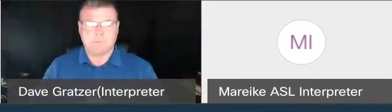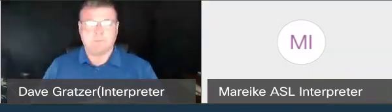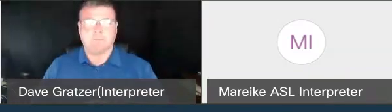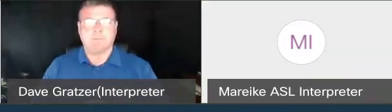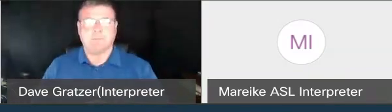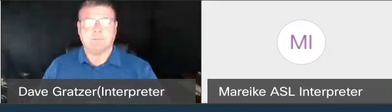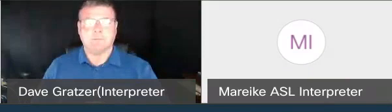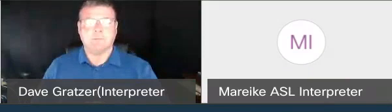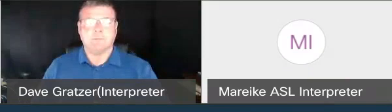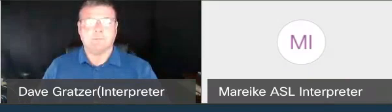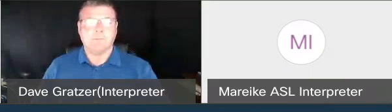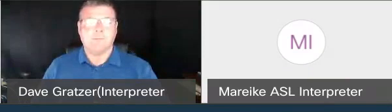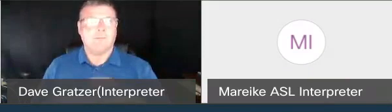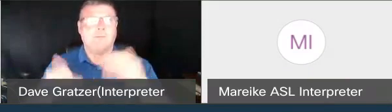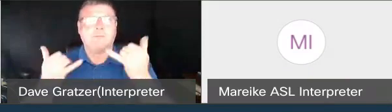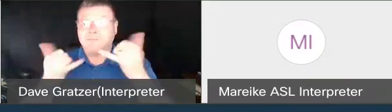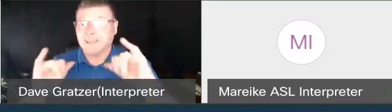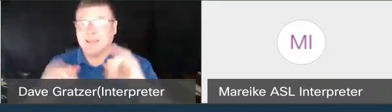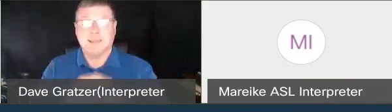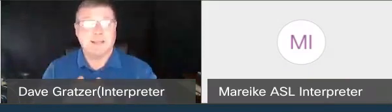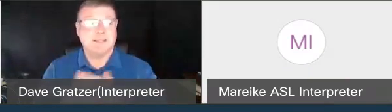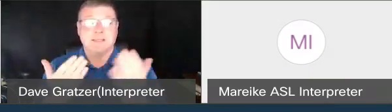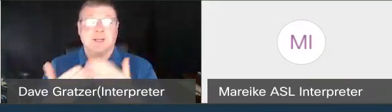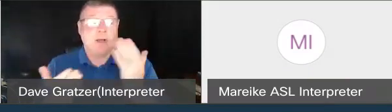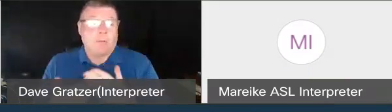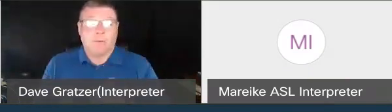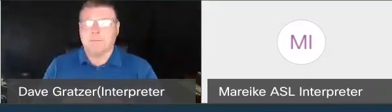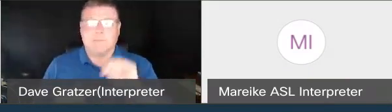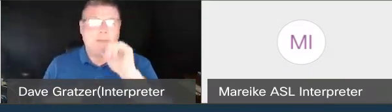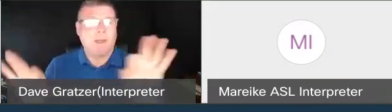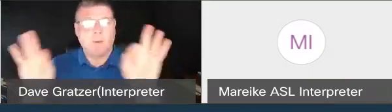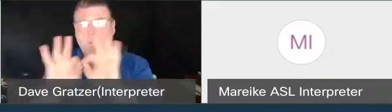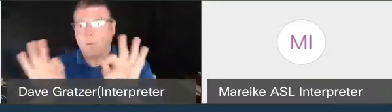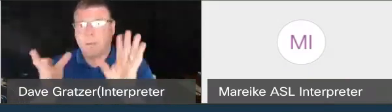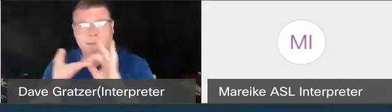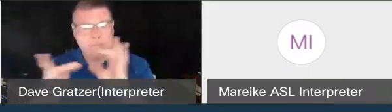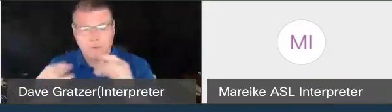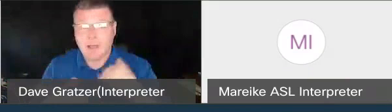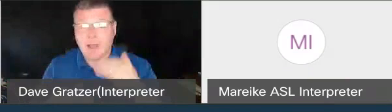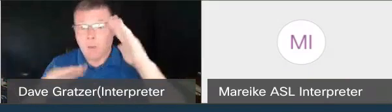Again, it's--it's almost, uh, not even worth mentioning. I hope everybody understands this slide.